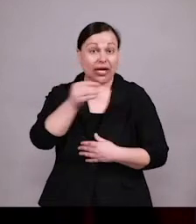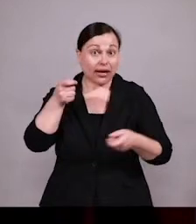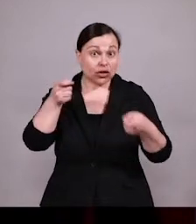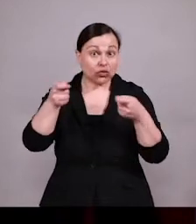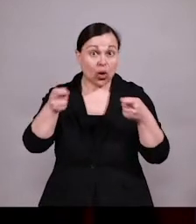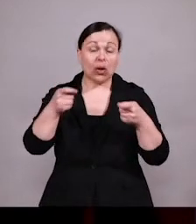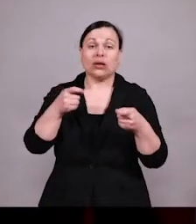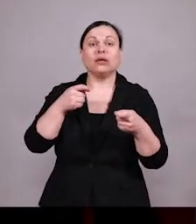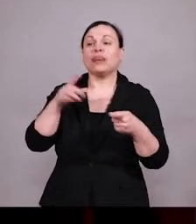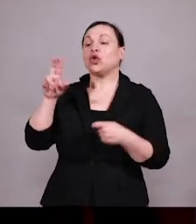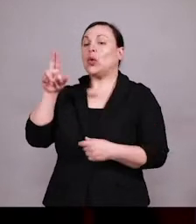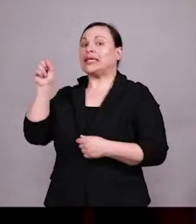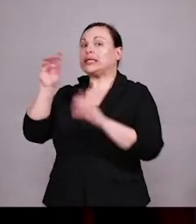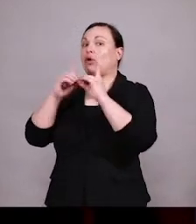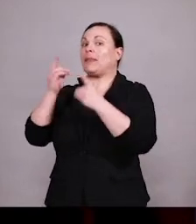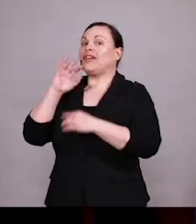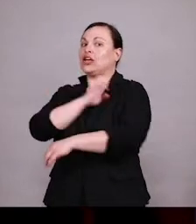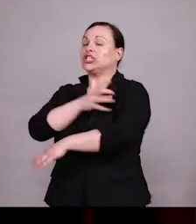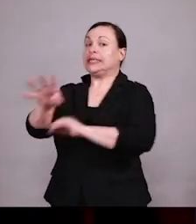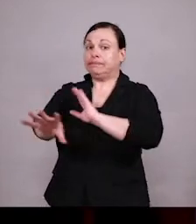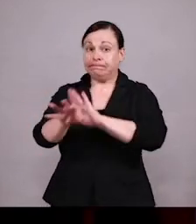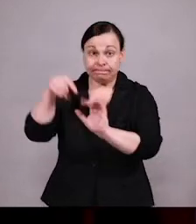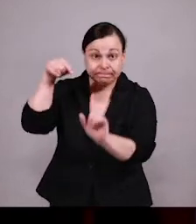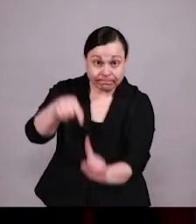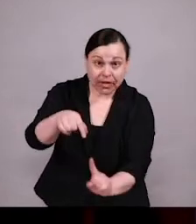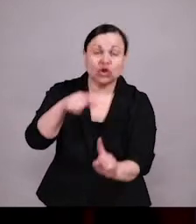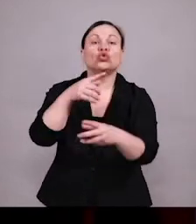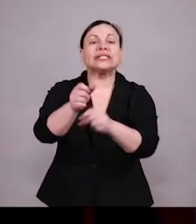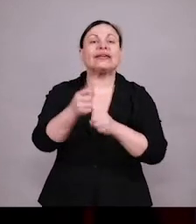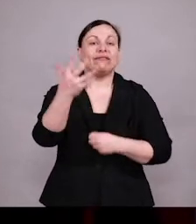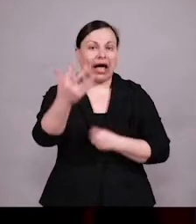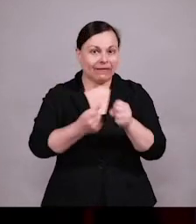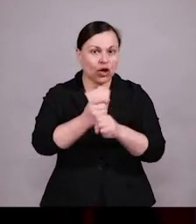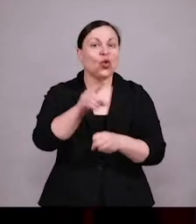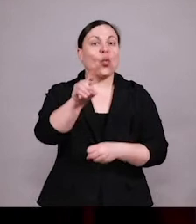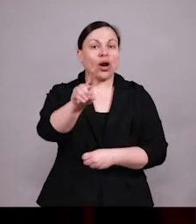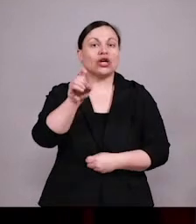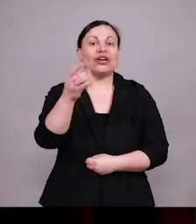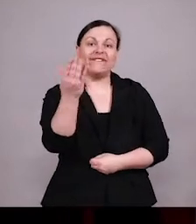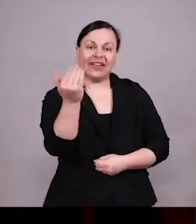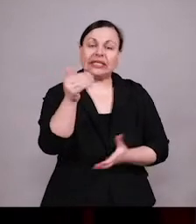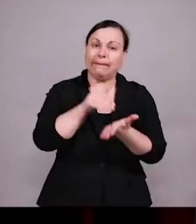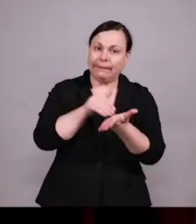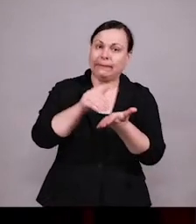has been selected by the U.S Department of Energy to receive a five-year 115 million